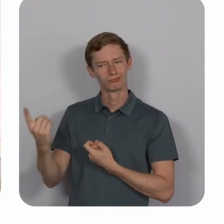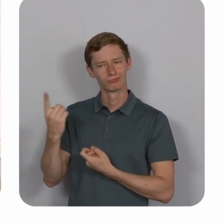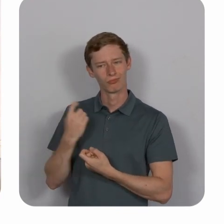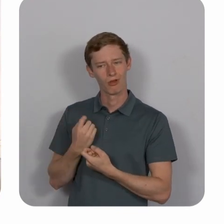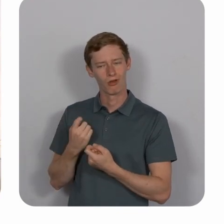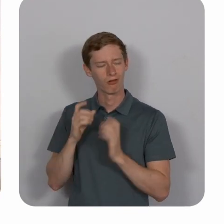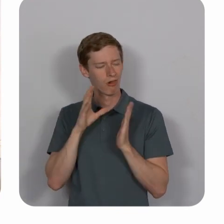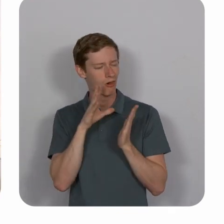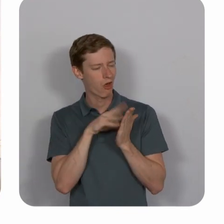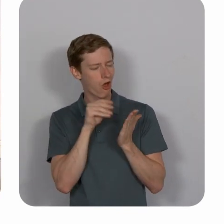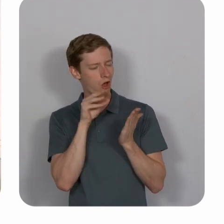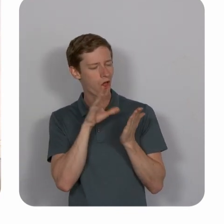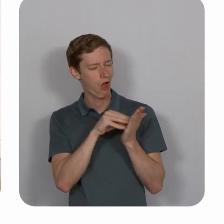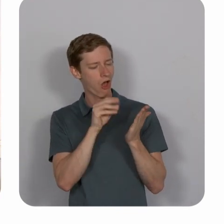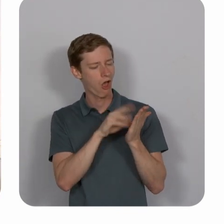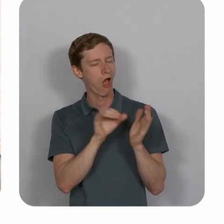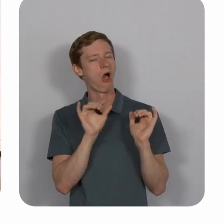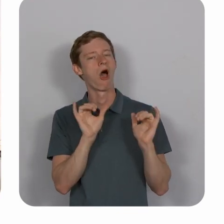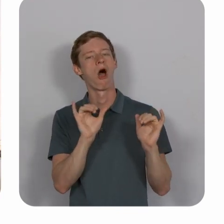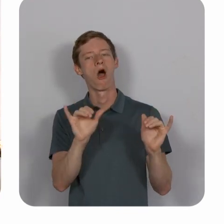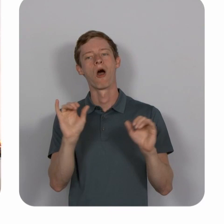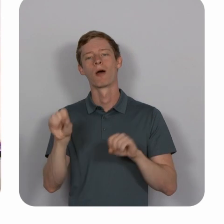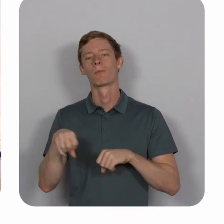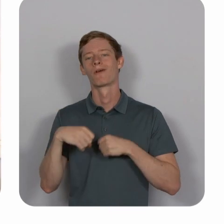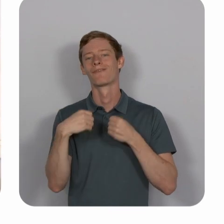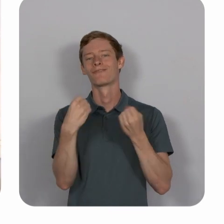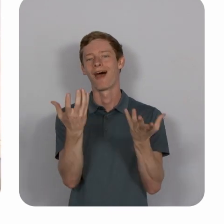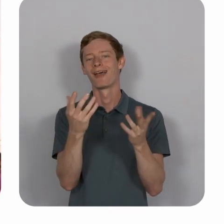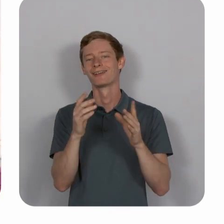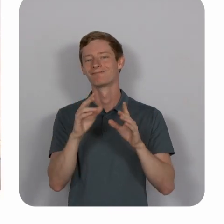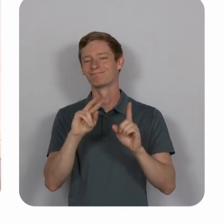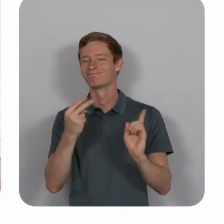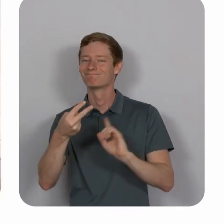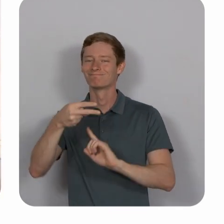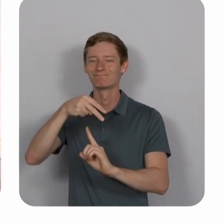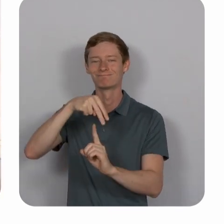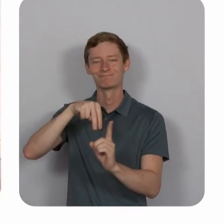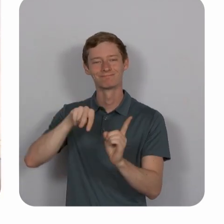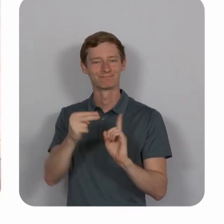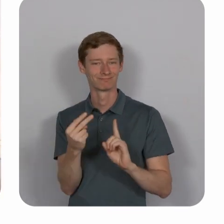and provides diverse perspective. For example,